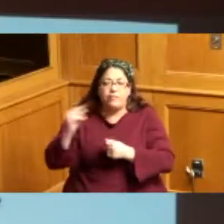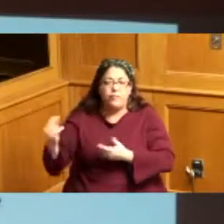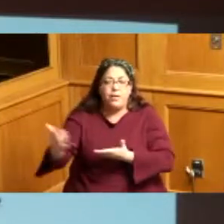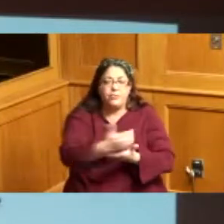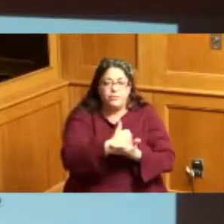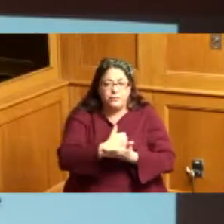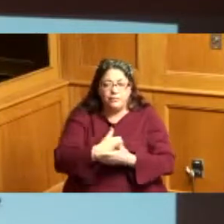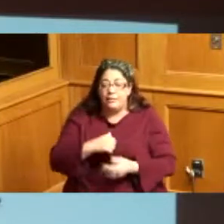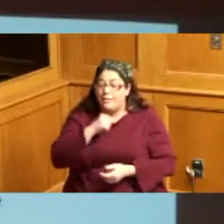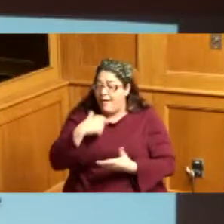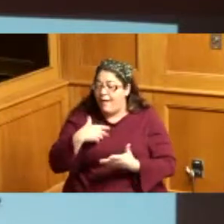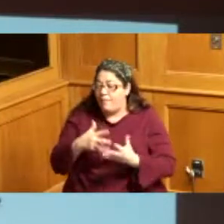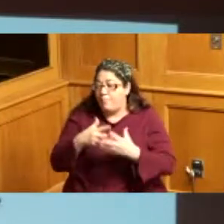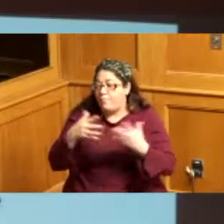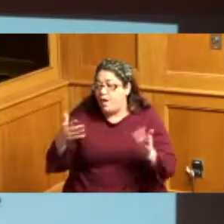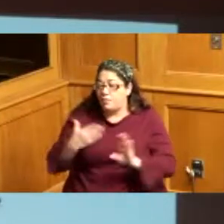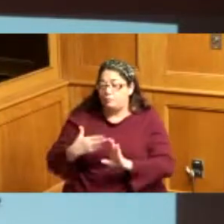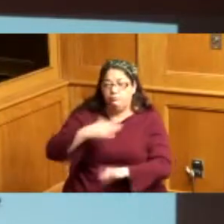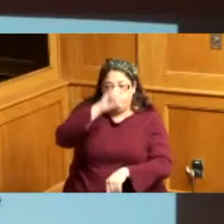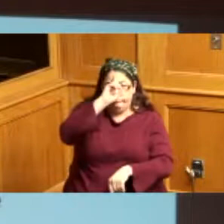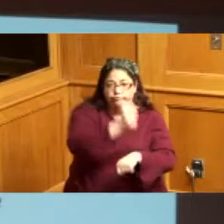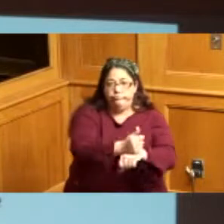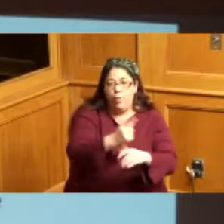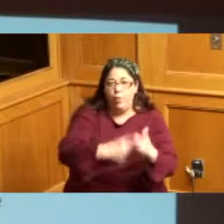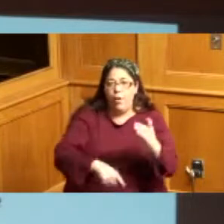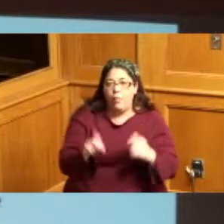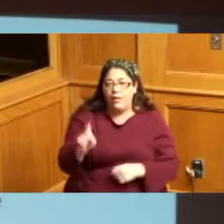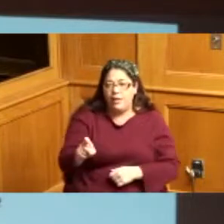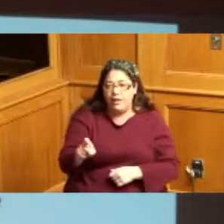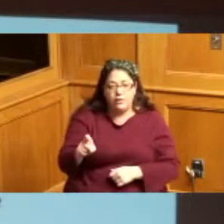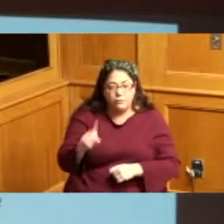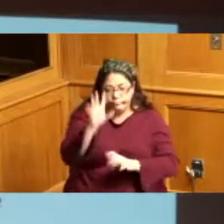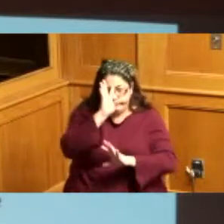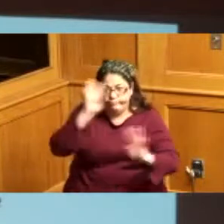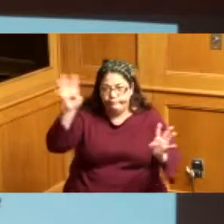have a preconceived notion of what we needed to come up with you know we really wanted to take